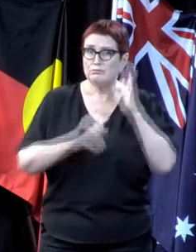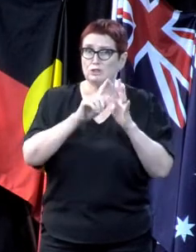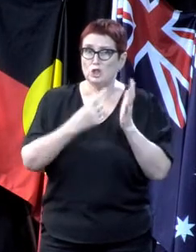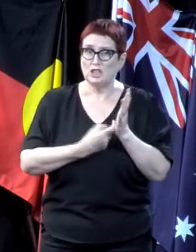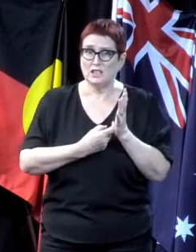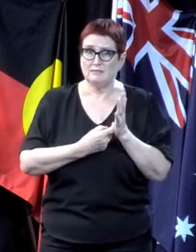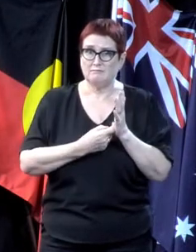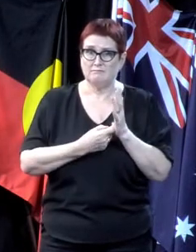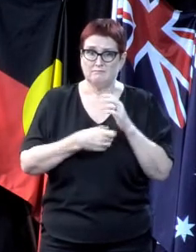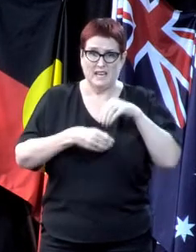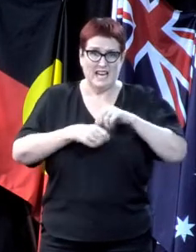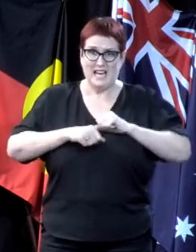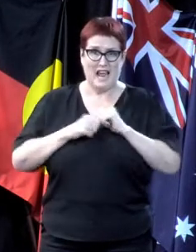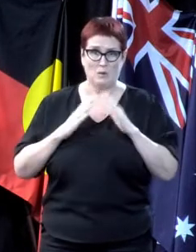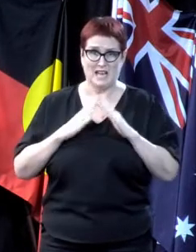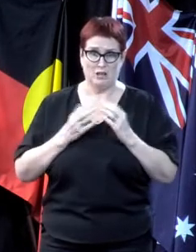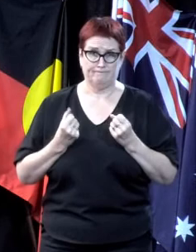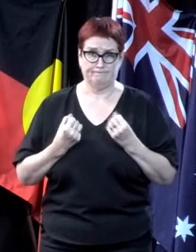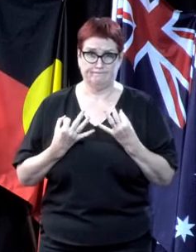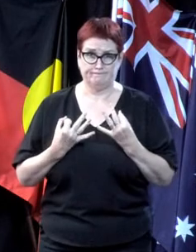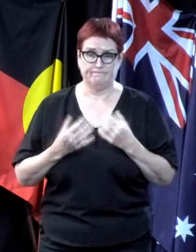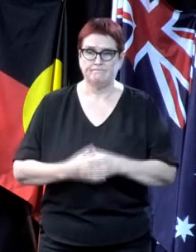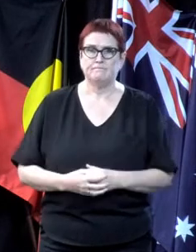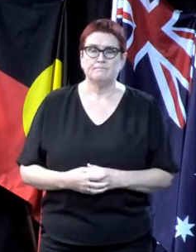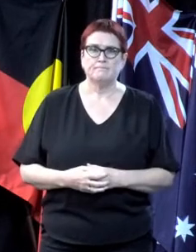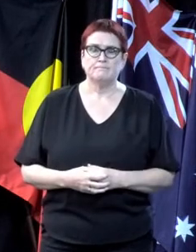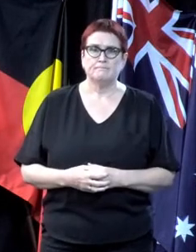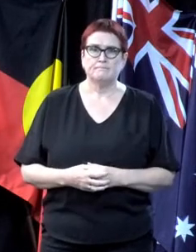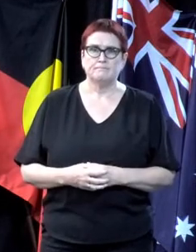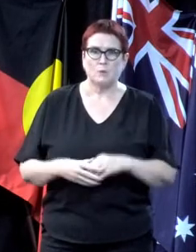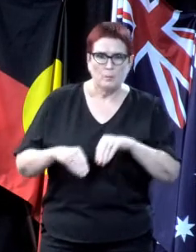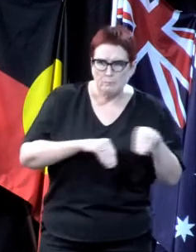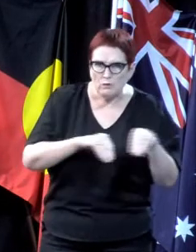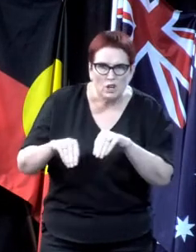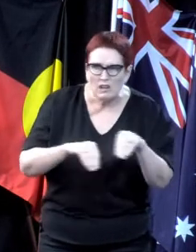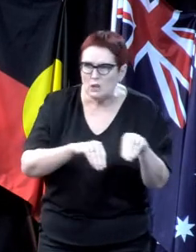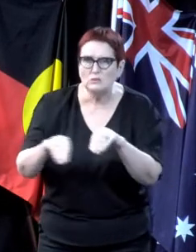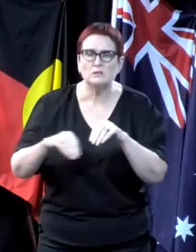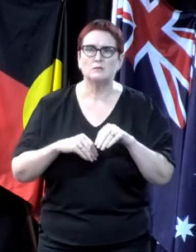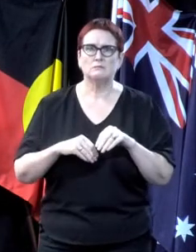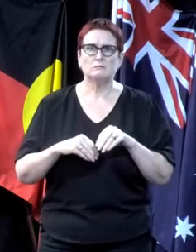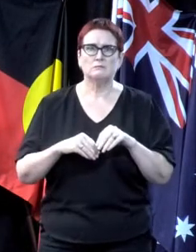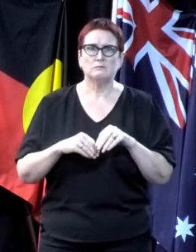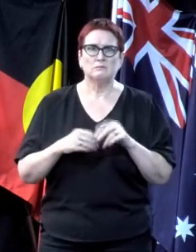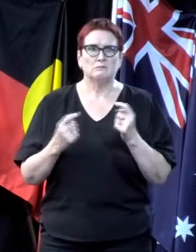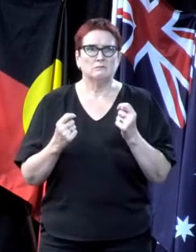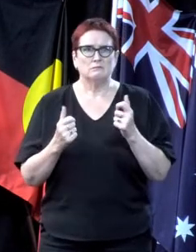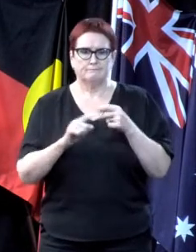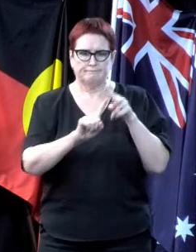so the mobility issues and – and getting people to access diagnosis and verification is very difficult.